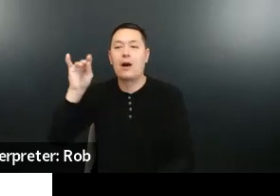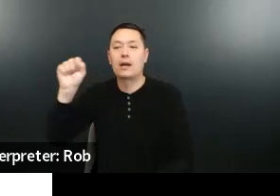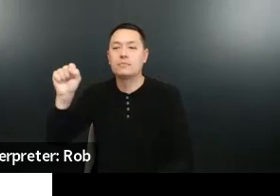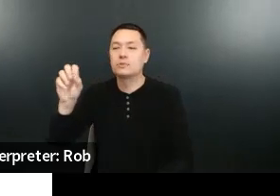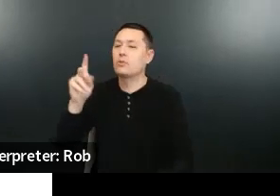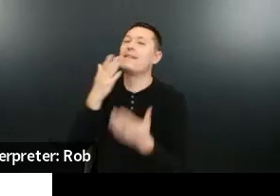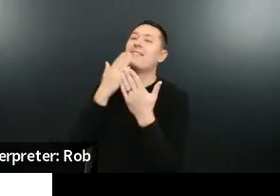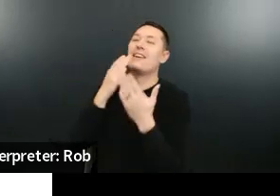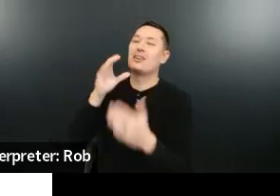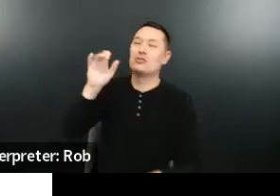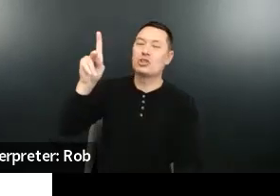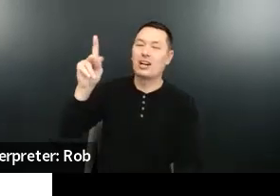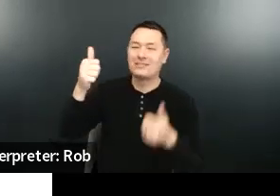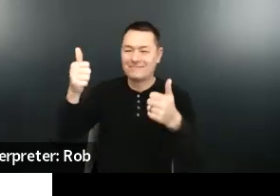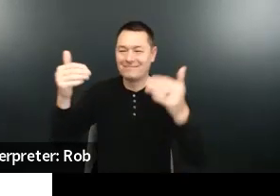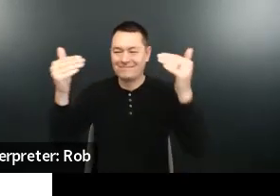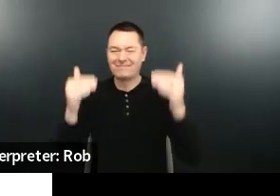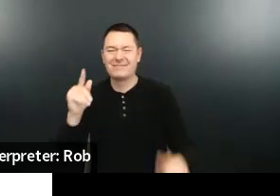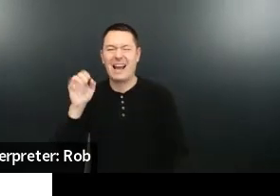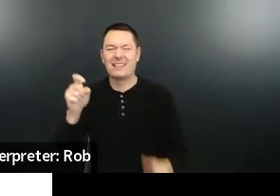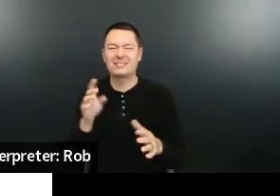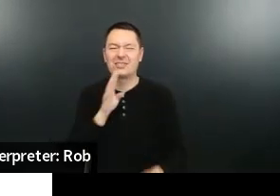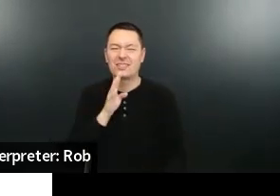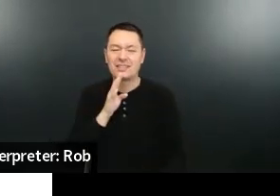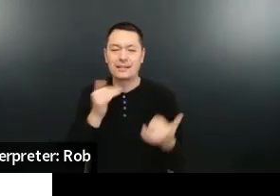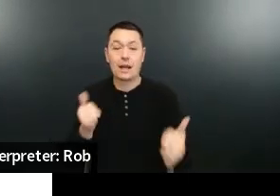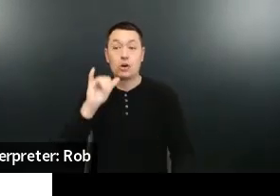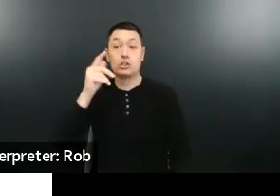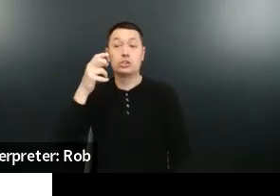And then I think Justin is going to take the next one. Our mission